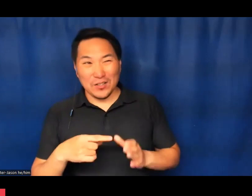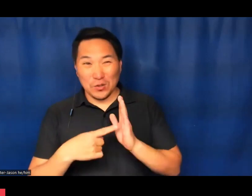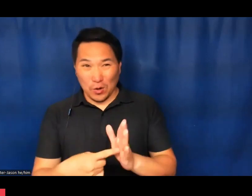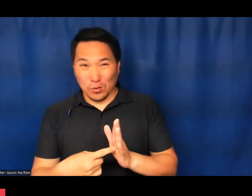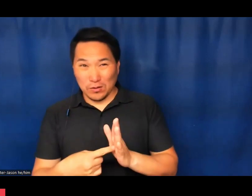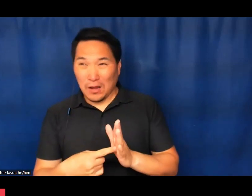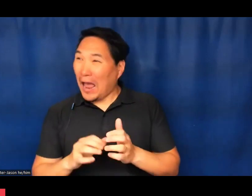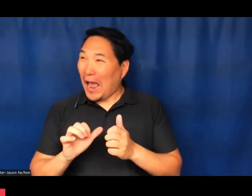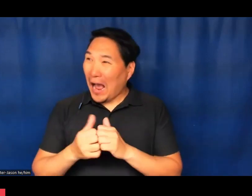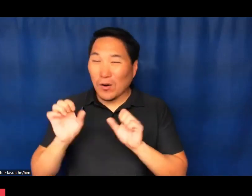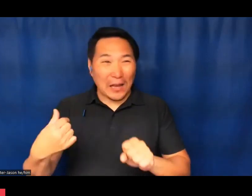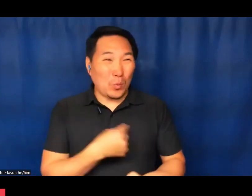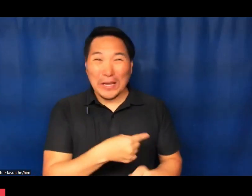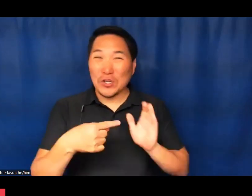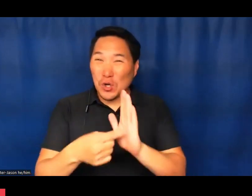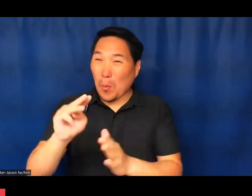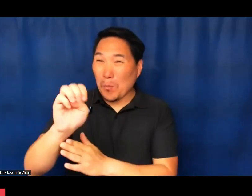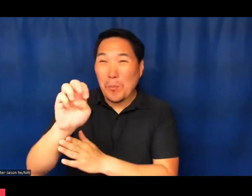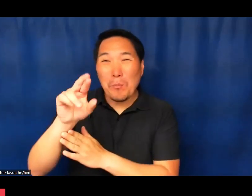that will come from this current Supreme Court term.